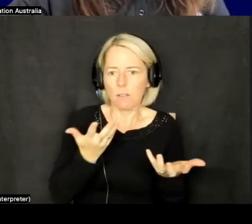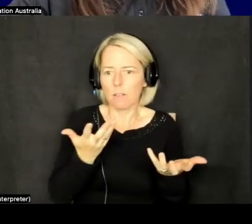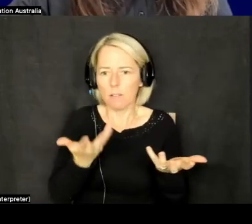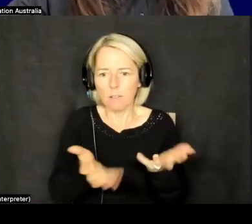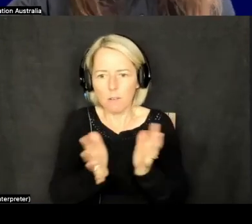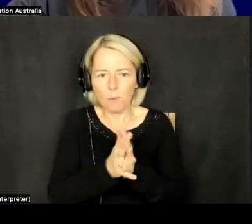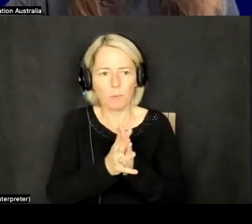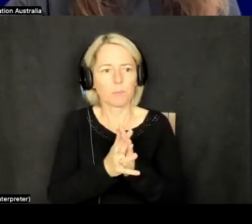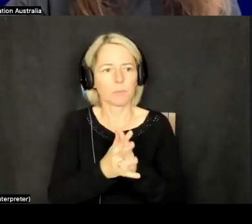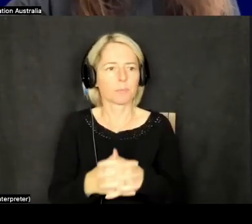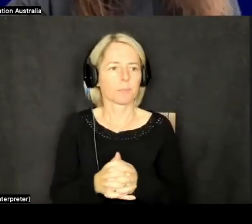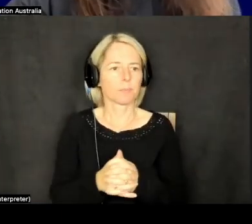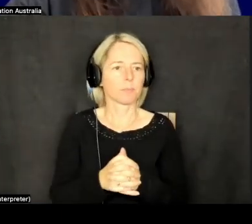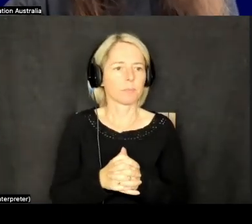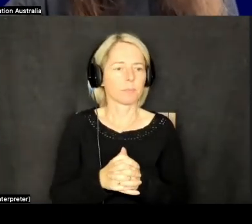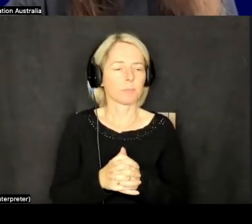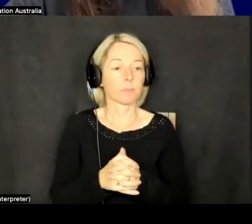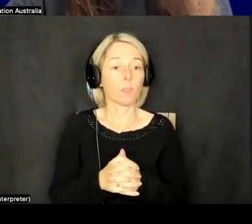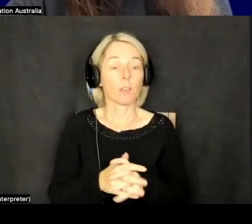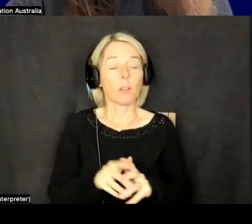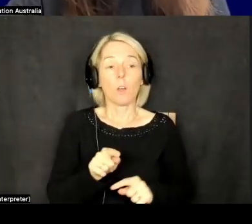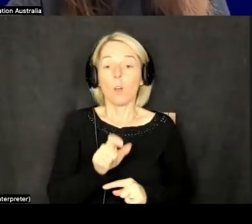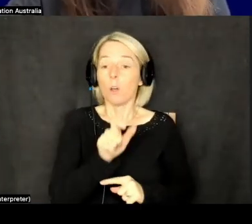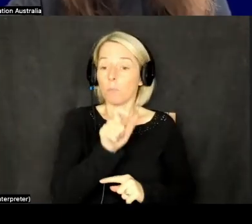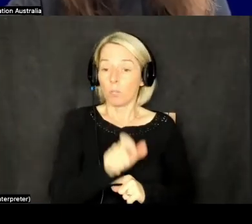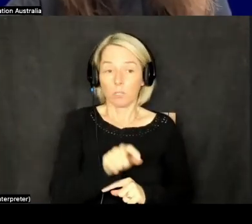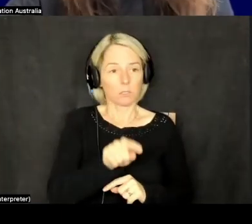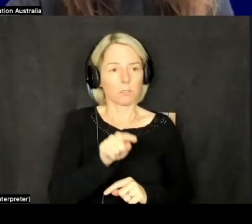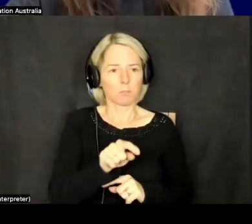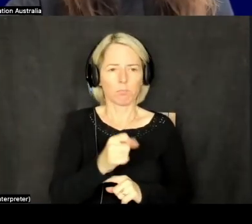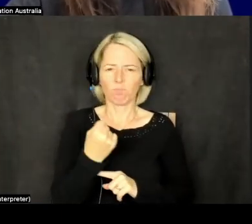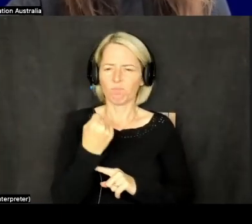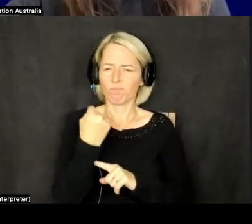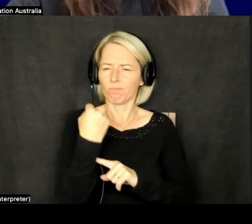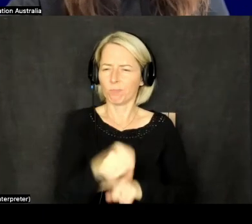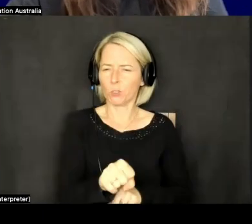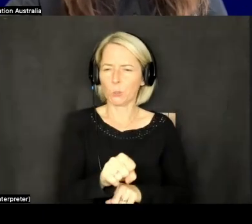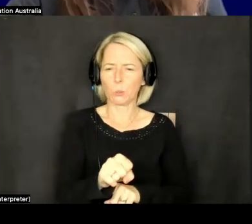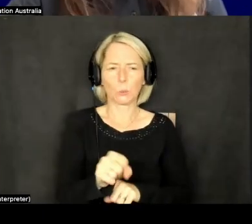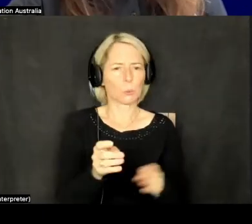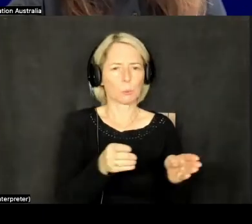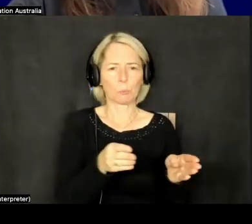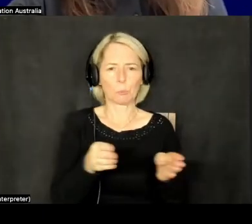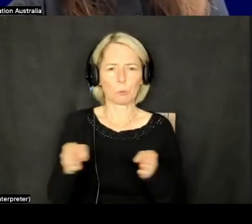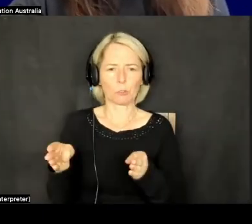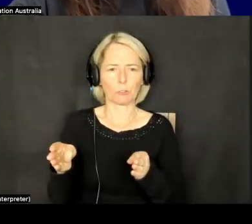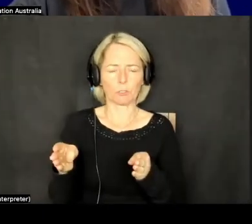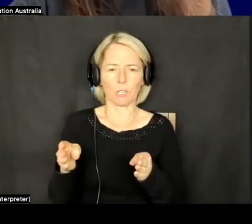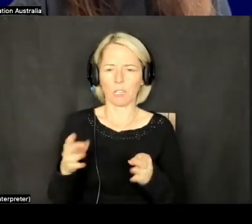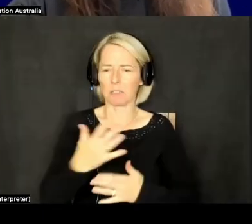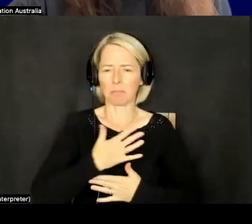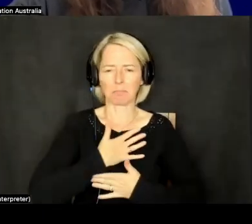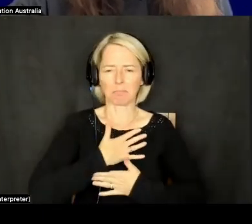This person refuses to move and they're antisocial. With a little bit of history taking